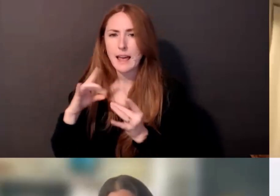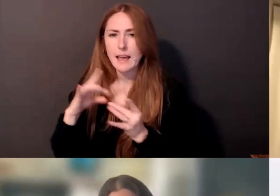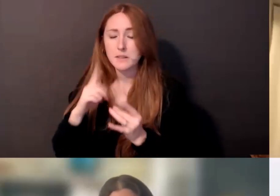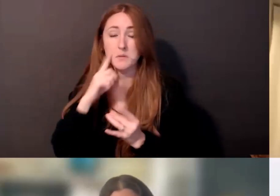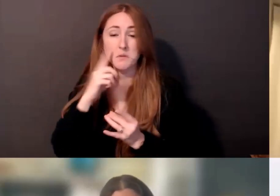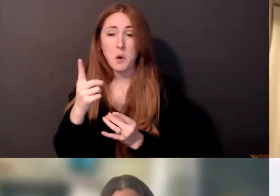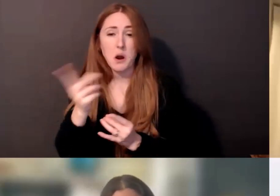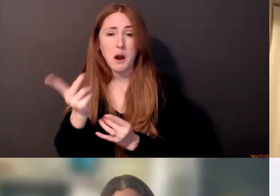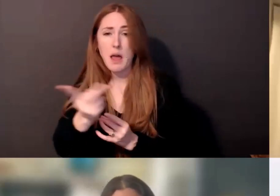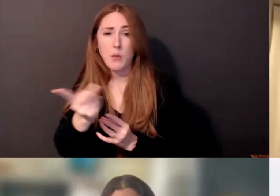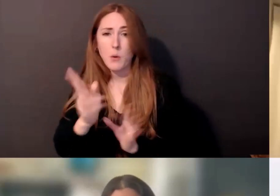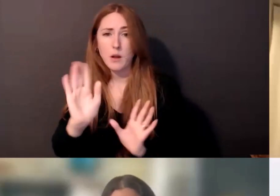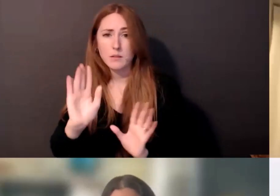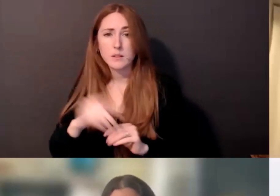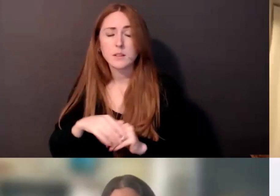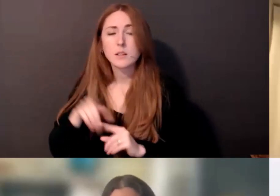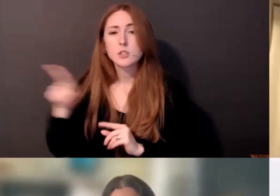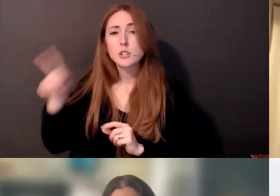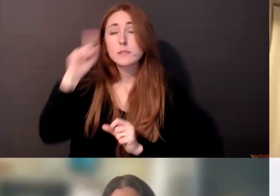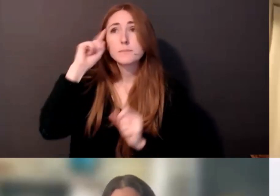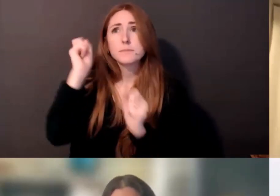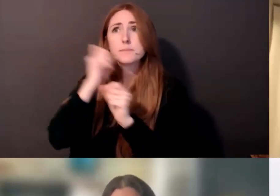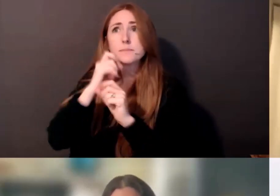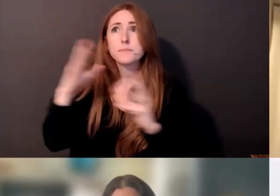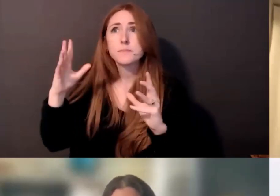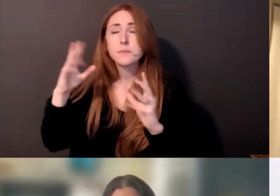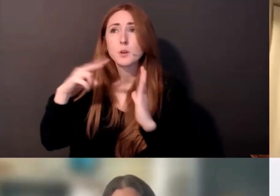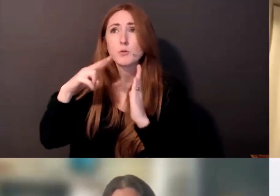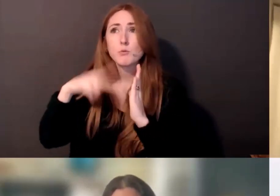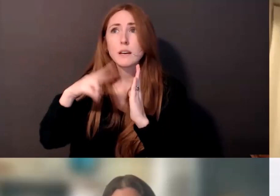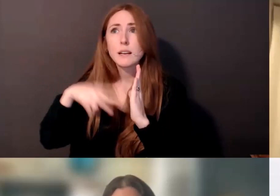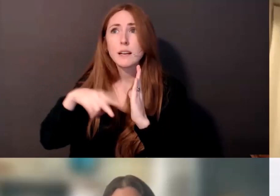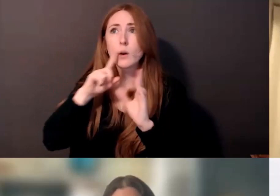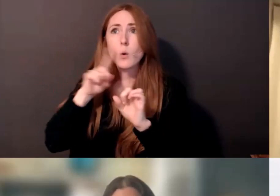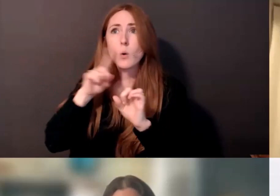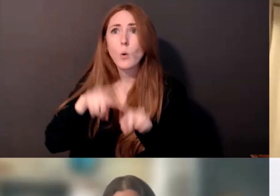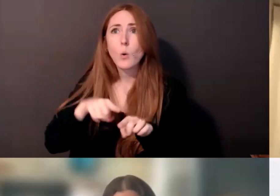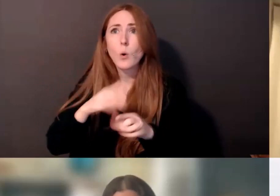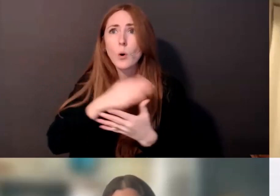she's imagining inferring reading order through design elements would also help with infographics.